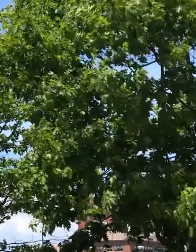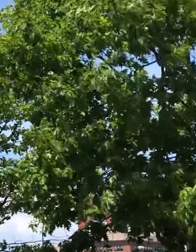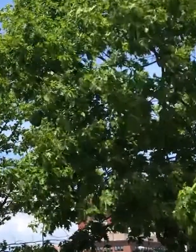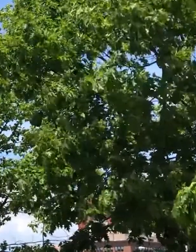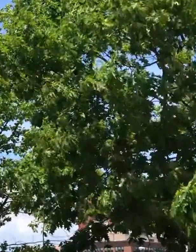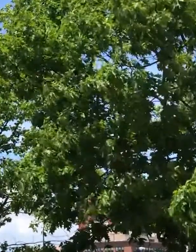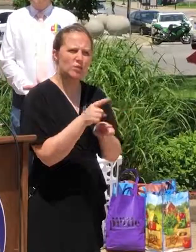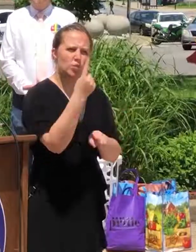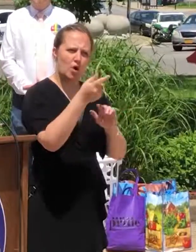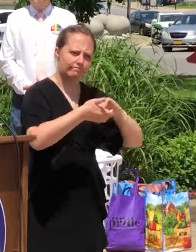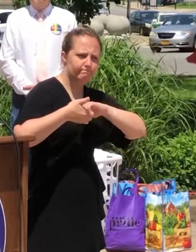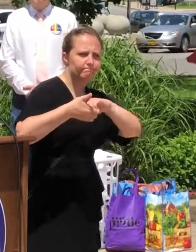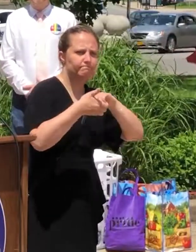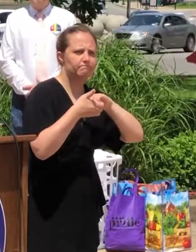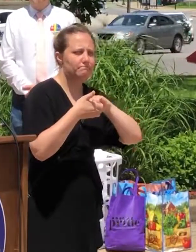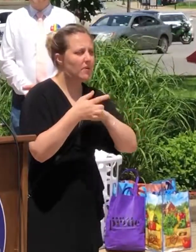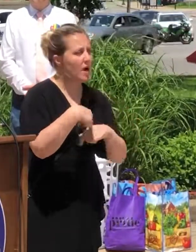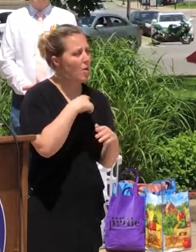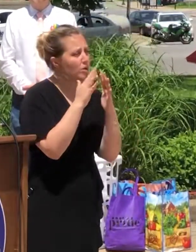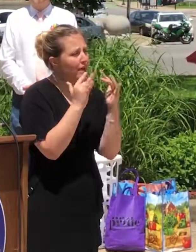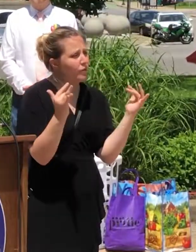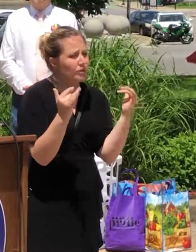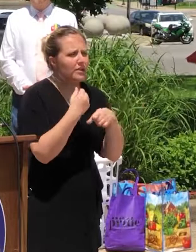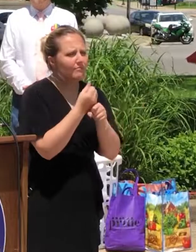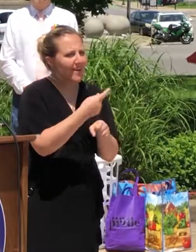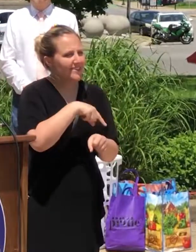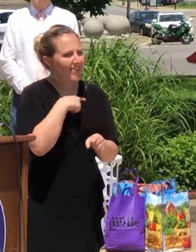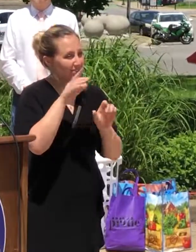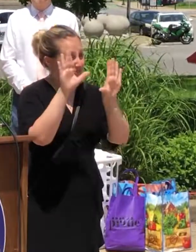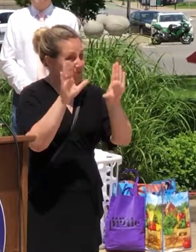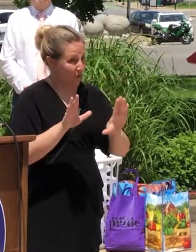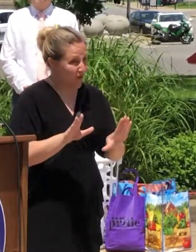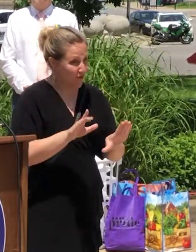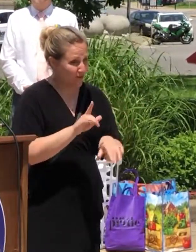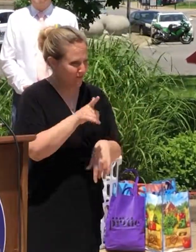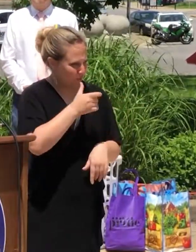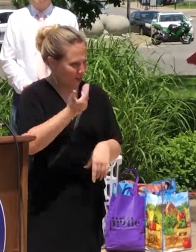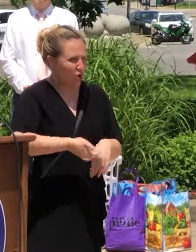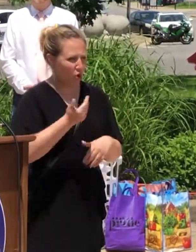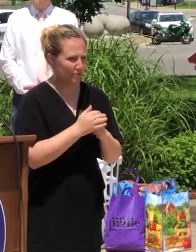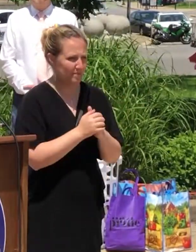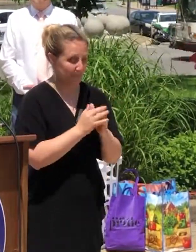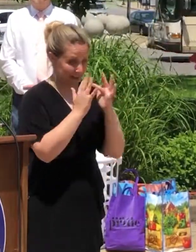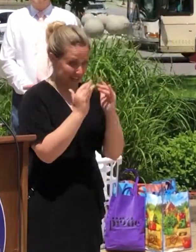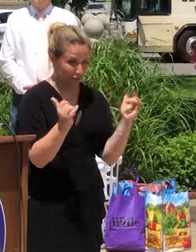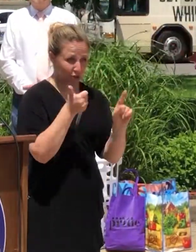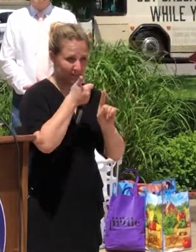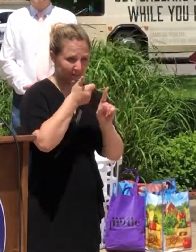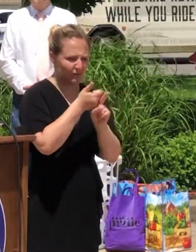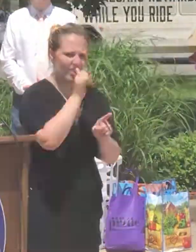because it is our diversity that makes us as wonderful as we are. And that this diversity is the thing that I'm proud of to lead.